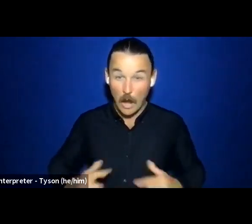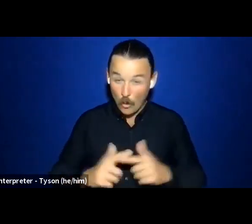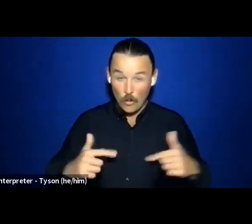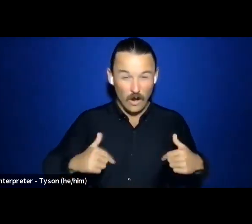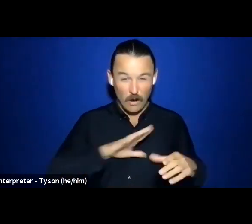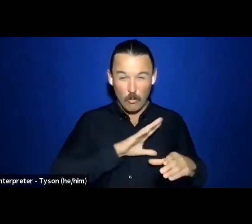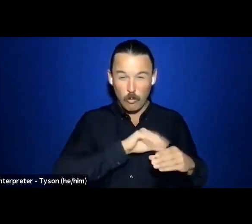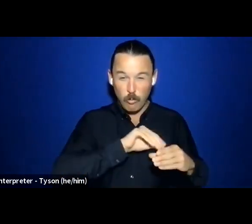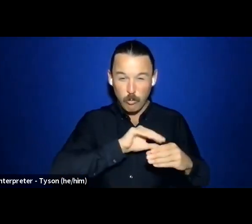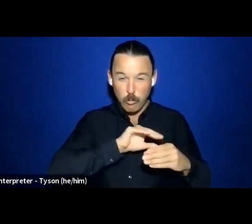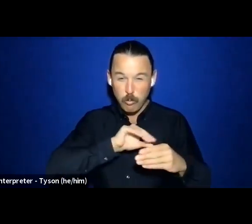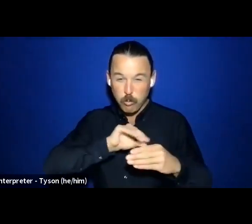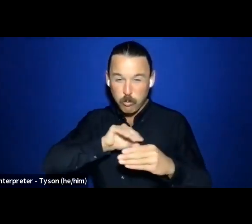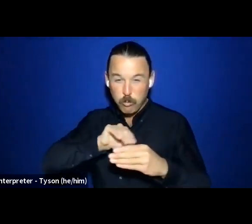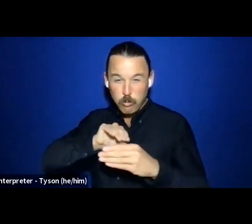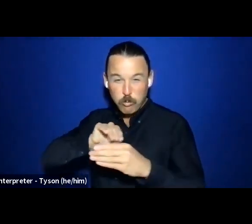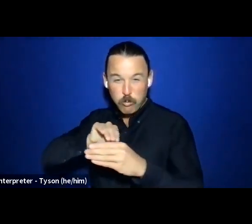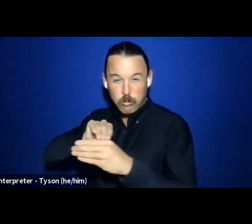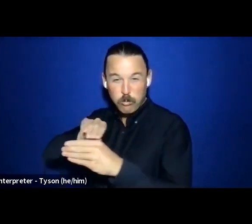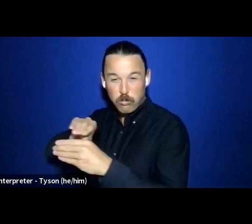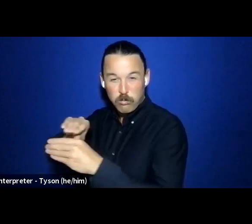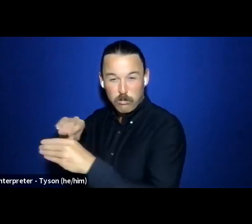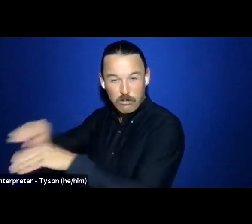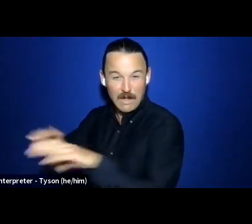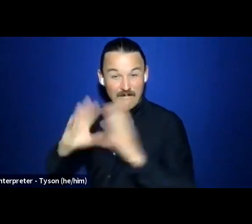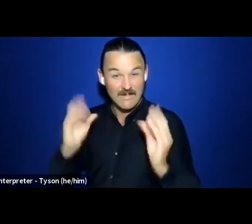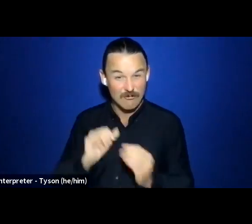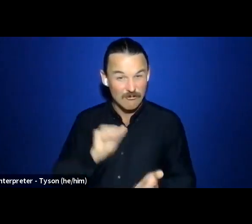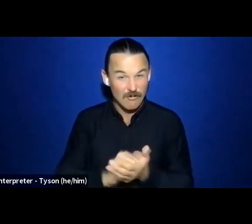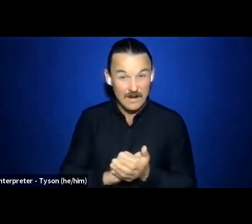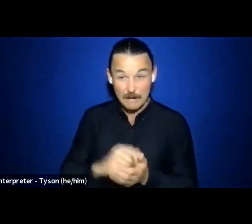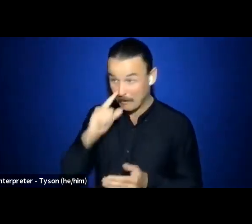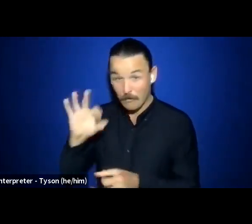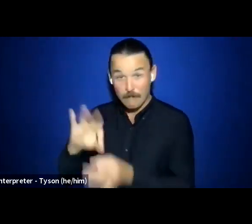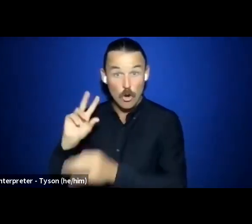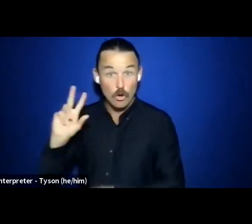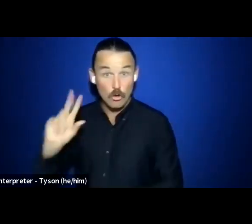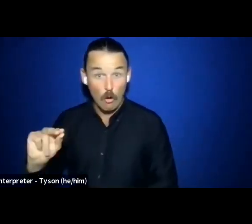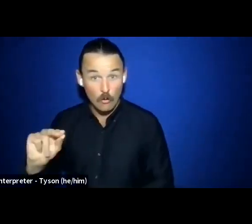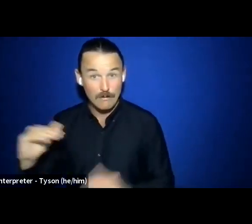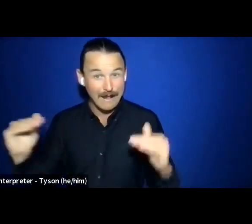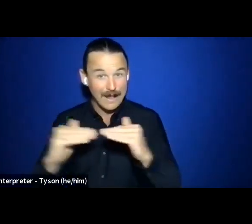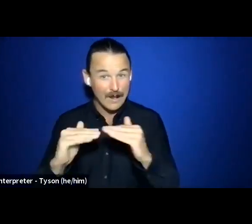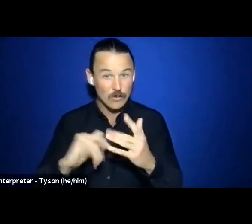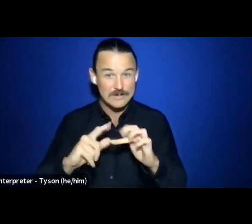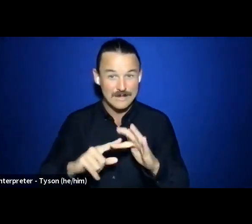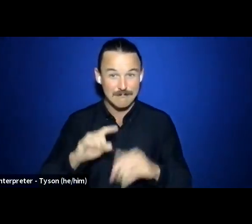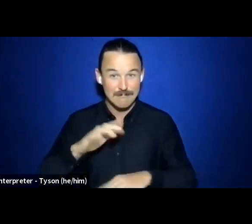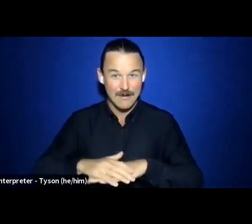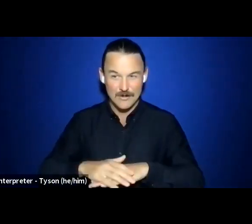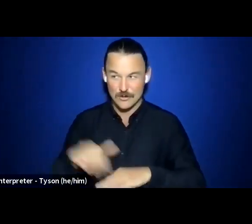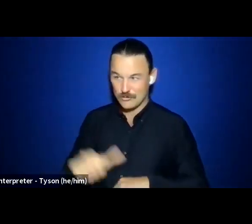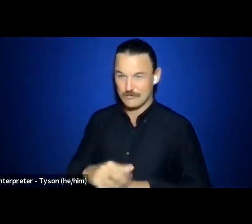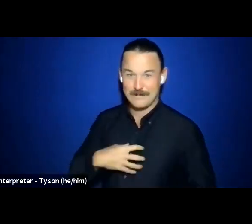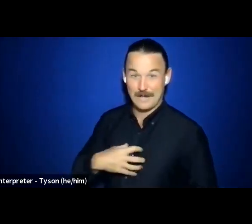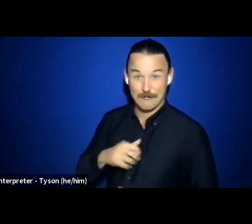My God, we really, truly My God we really, truly are in n Cydia sideways, everyone who voted n Cydia sideways, everyone who voted no should be terrified. And I'm guessing that me